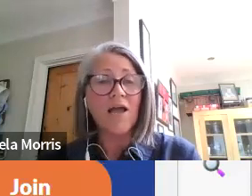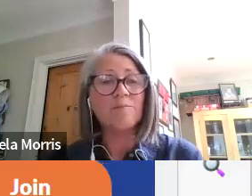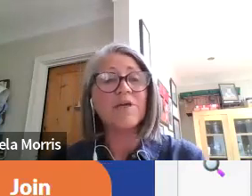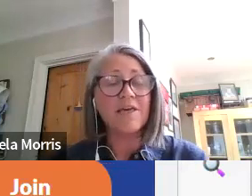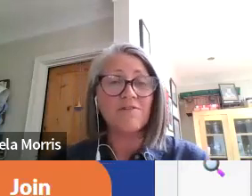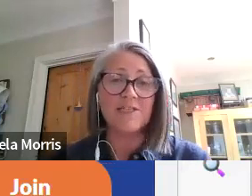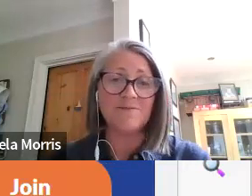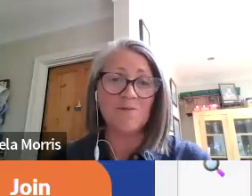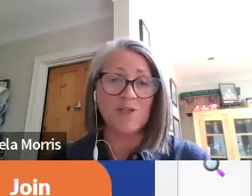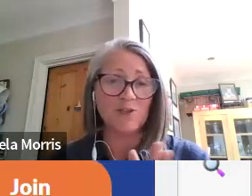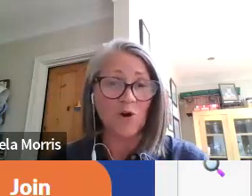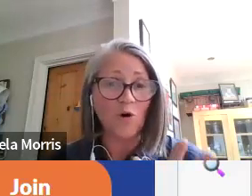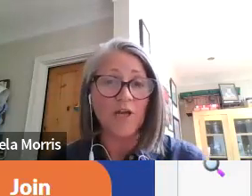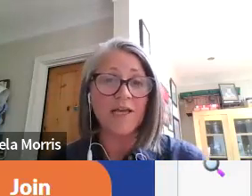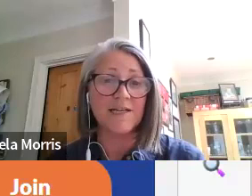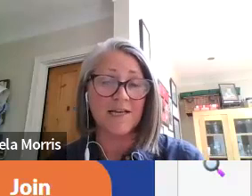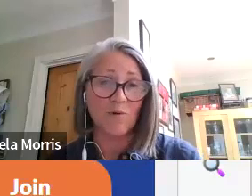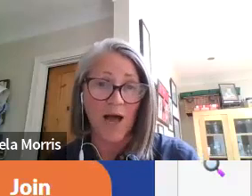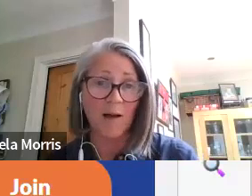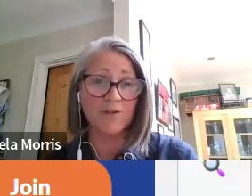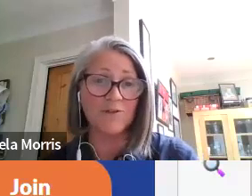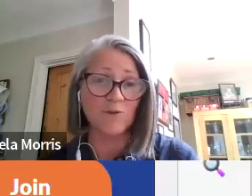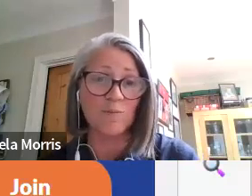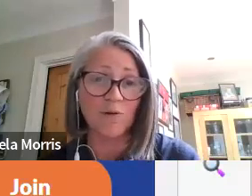I had been given this information on exactly what happened with the bone